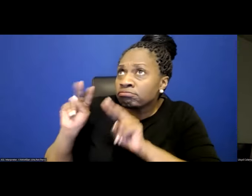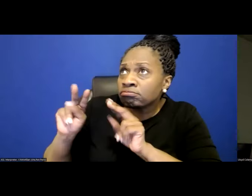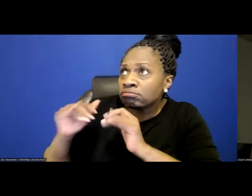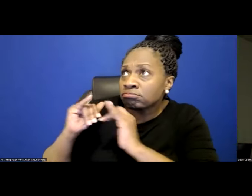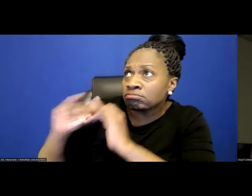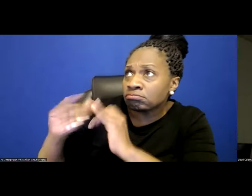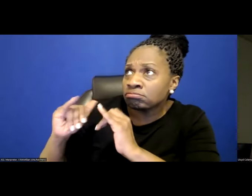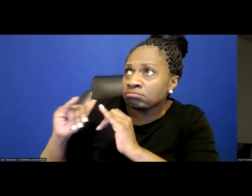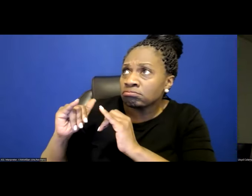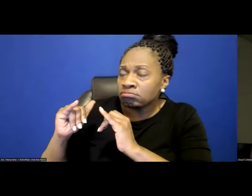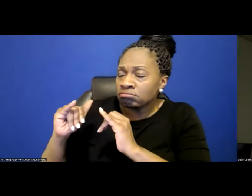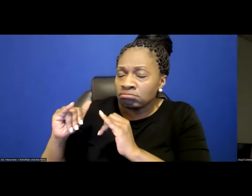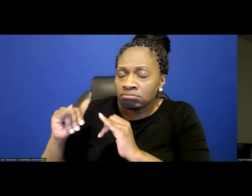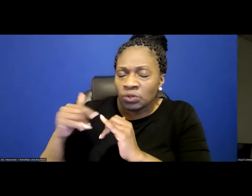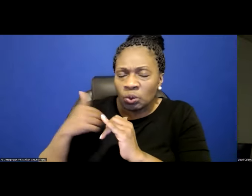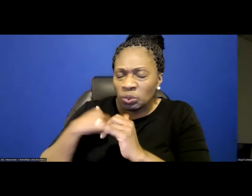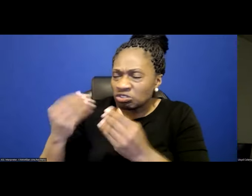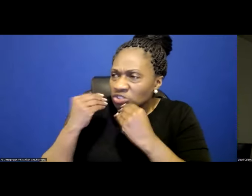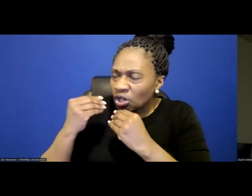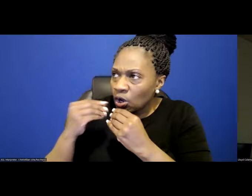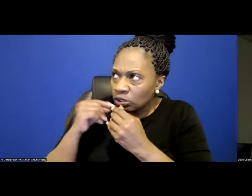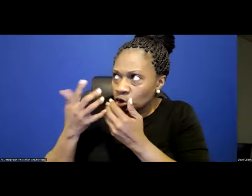Being an orchestral musicians, you know, we're taught how to blend our sounds